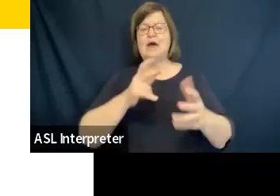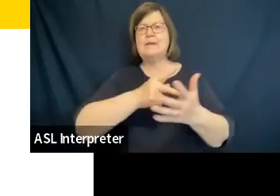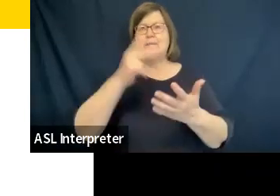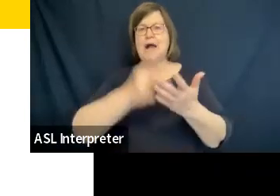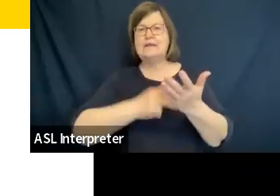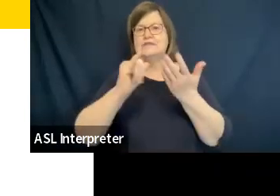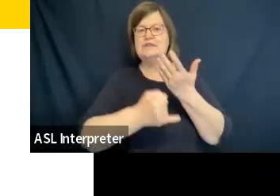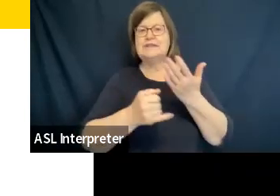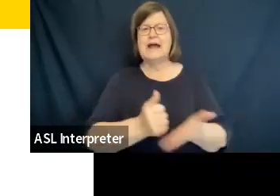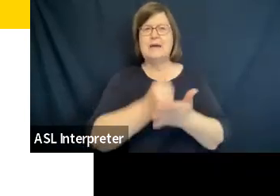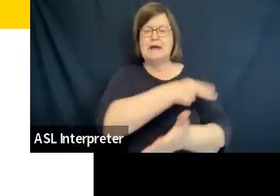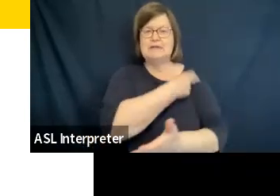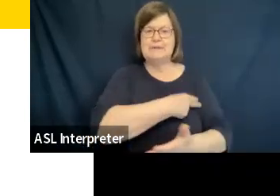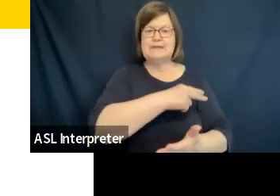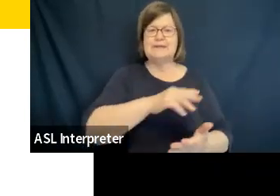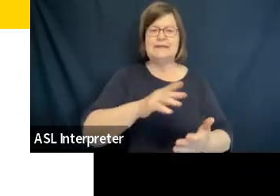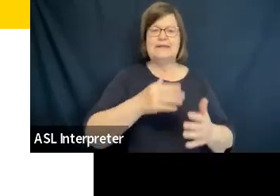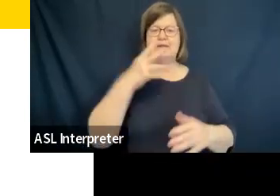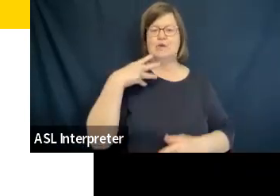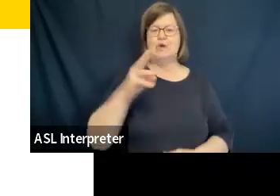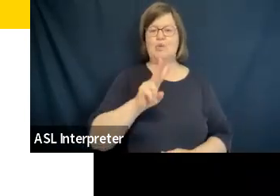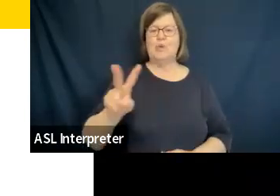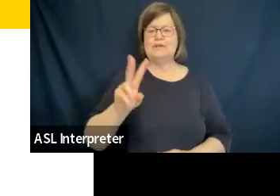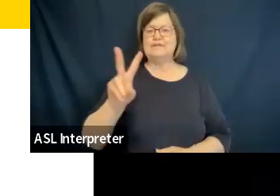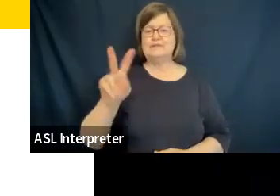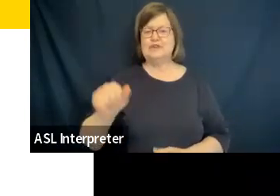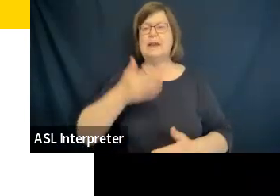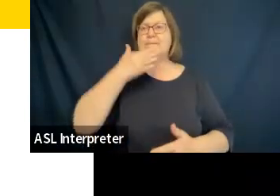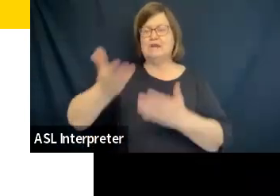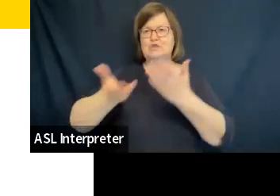hospital located in Huntington, West Virginia to better serve the needs of individuals with visual